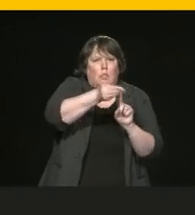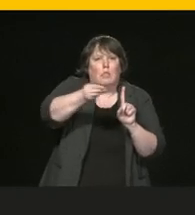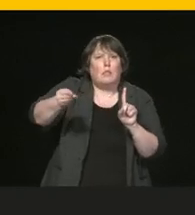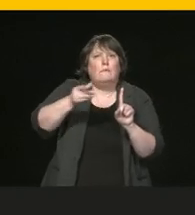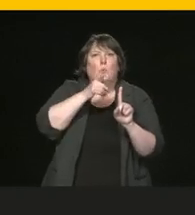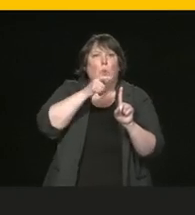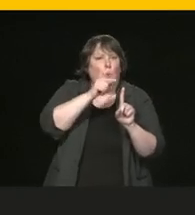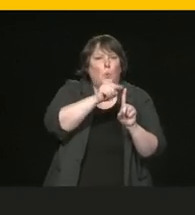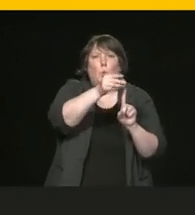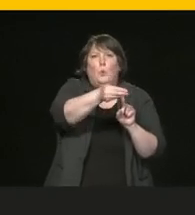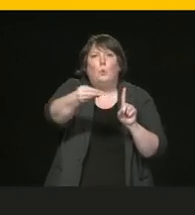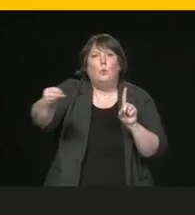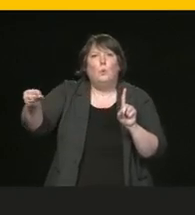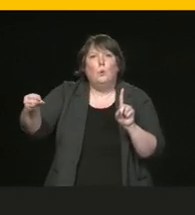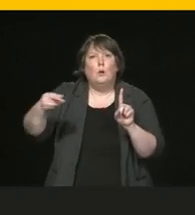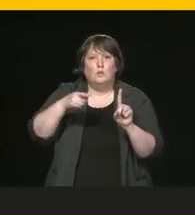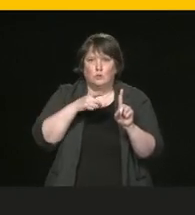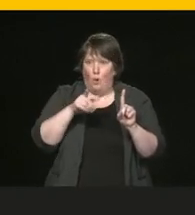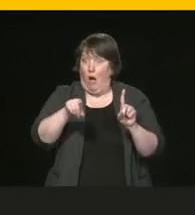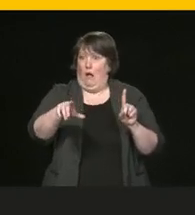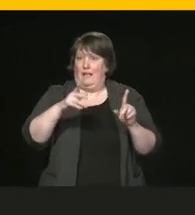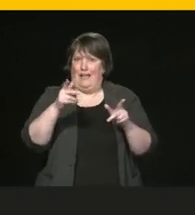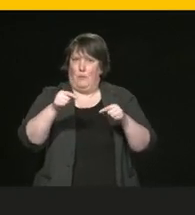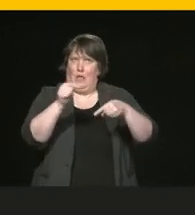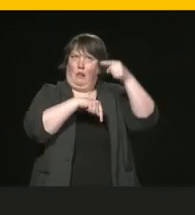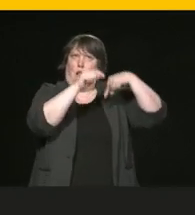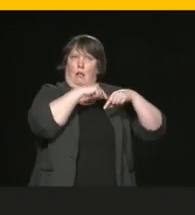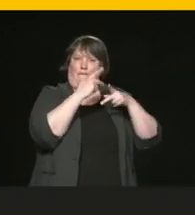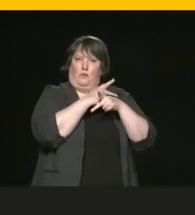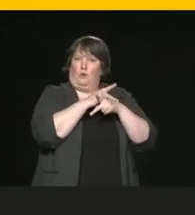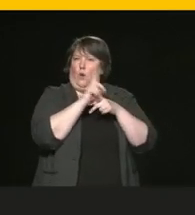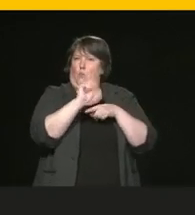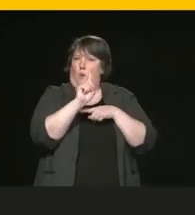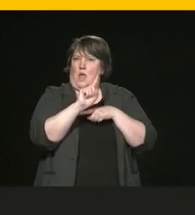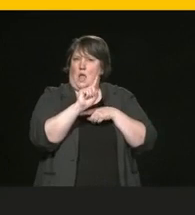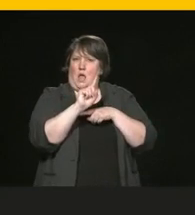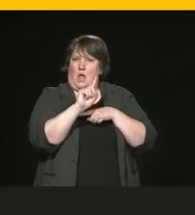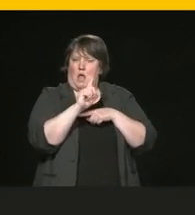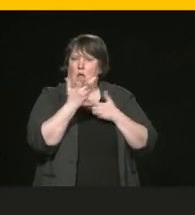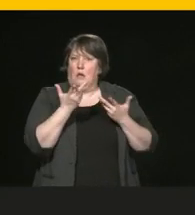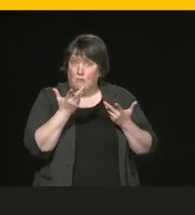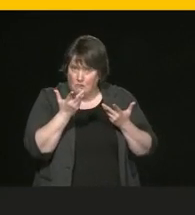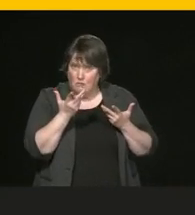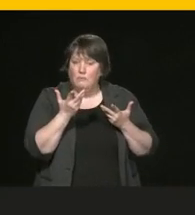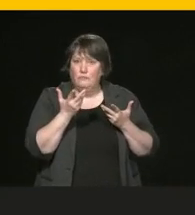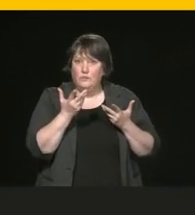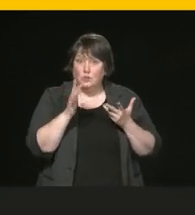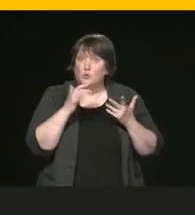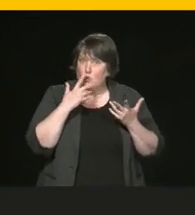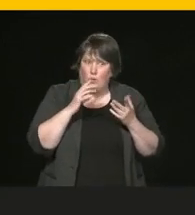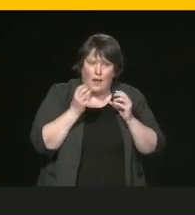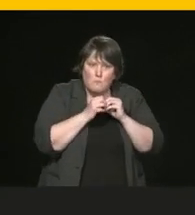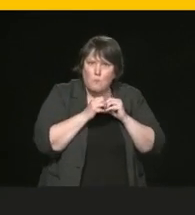DO QUICK CONTACT TRACING SO THAT WE KNOW WHO MAY HAVE BEEN INFECTED AT ONE POINT OR